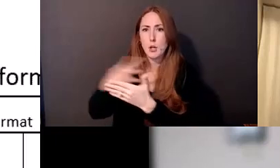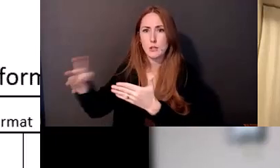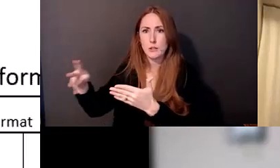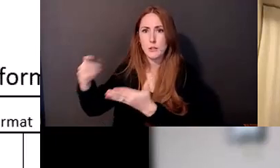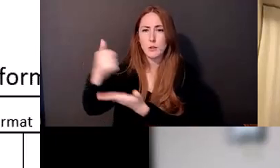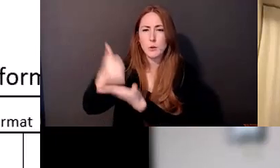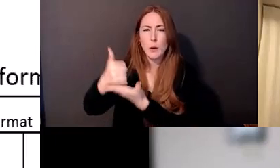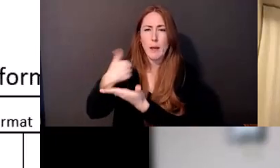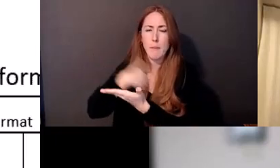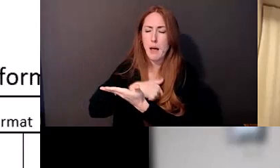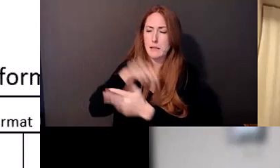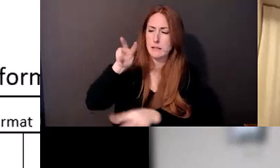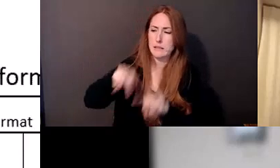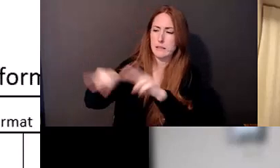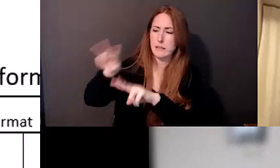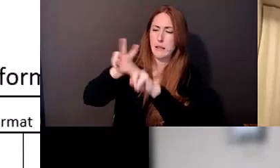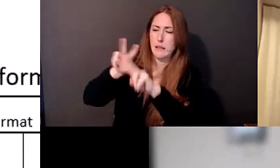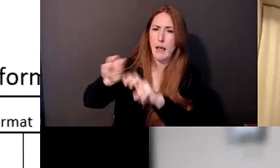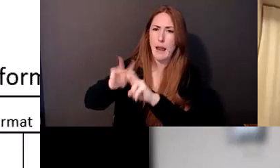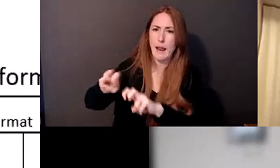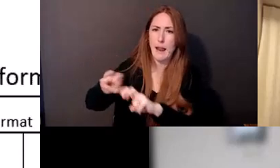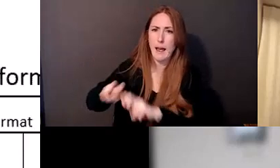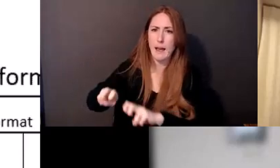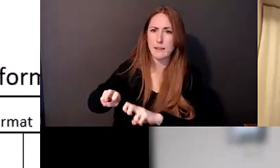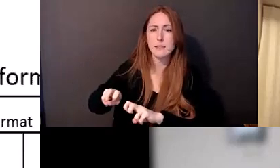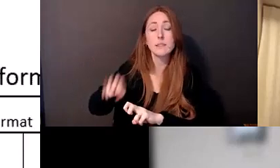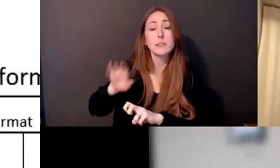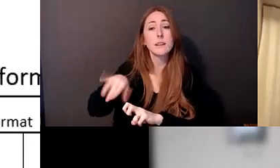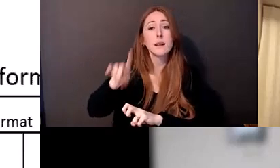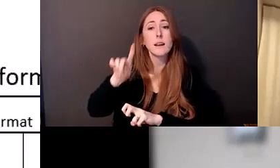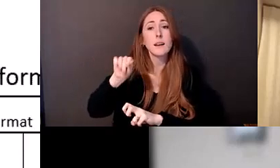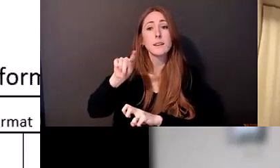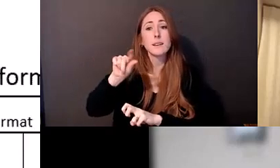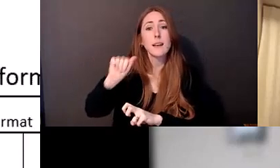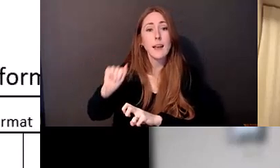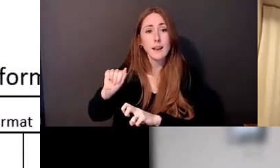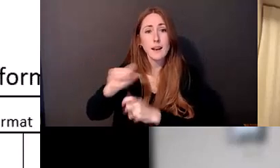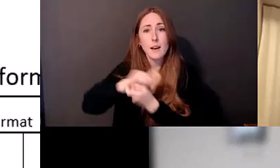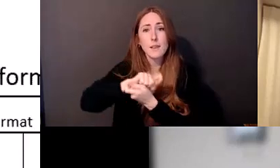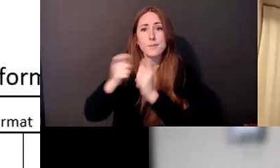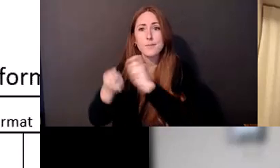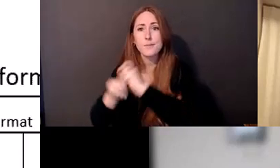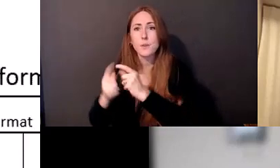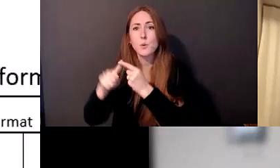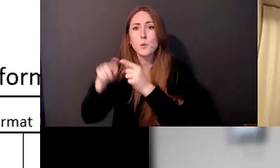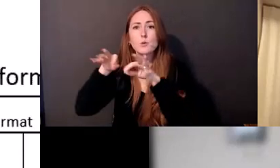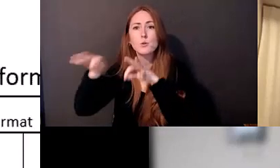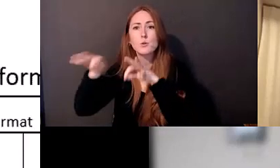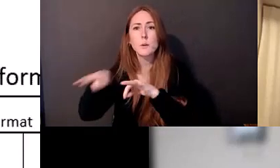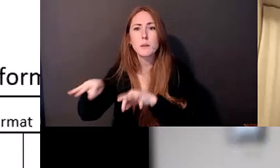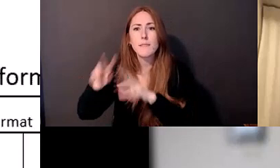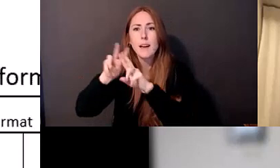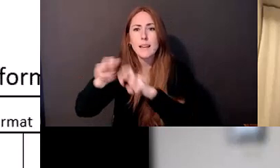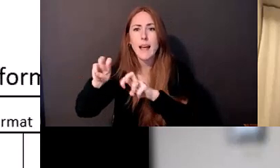We then input this data into descriptive analysis tables, such as this one here.